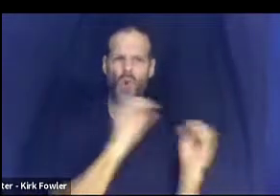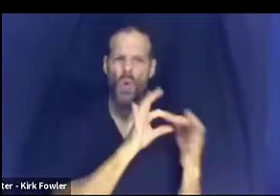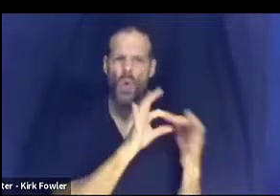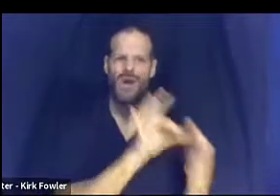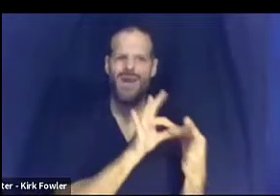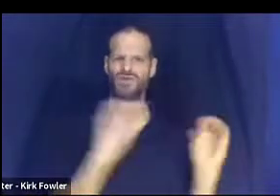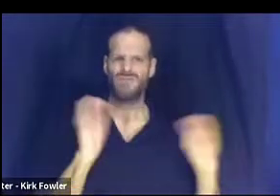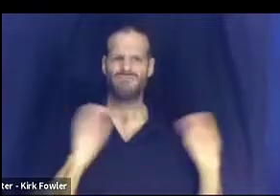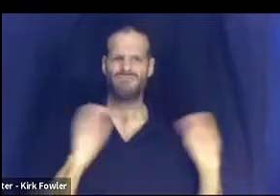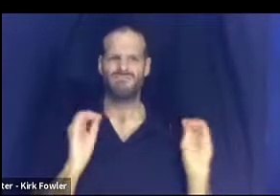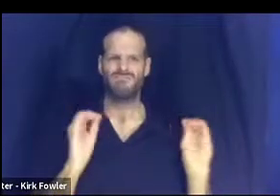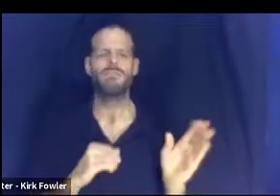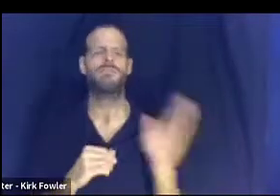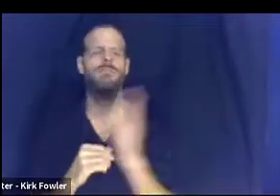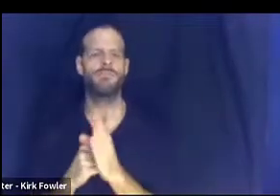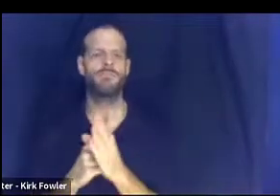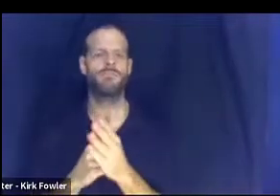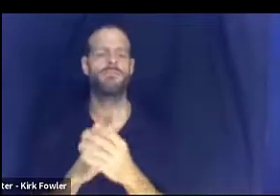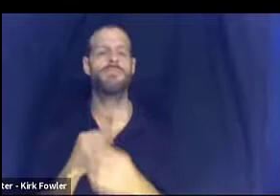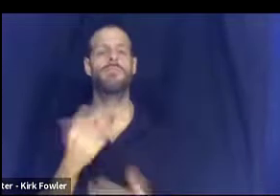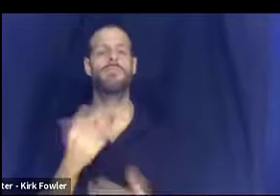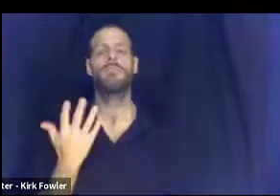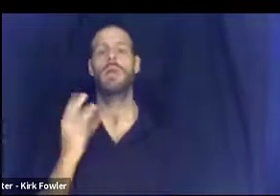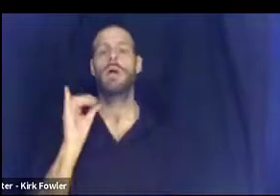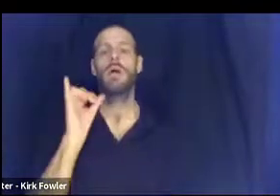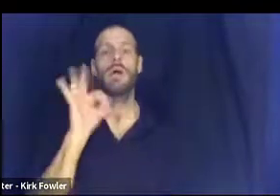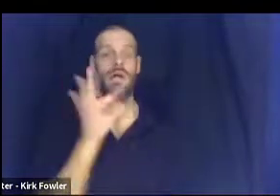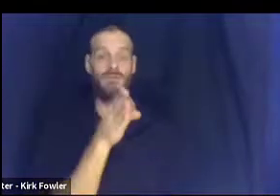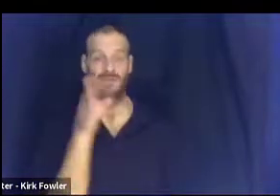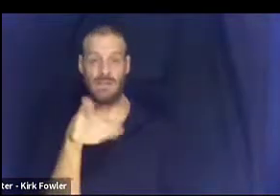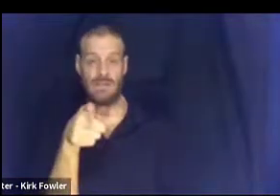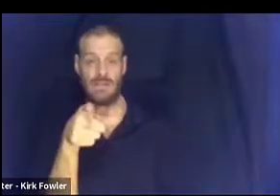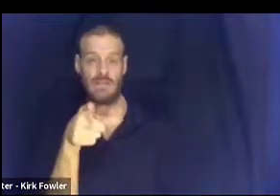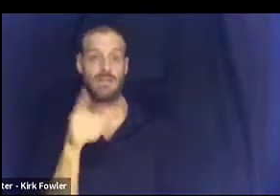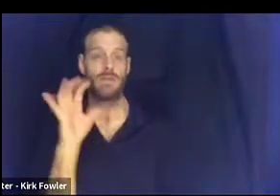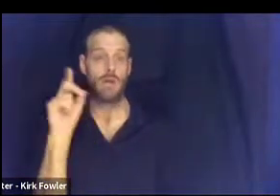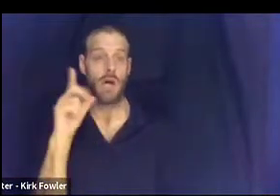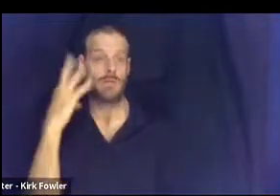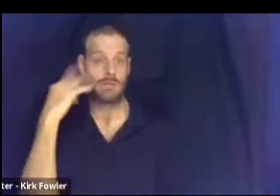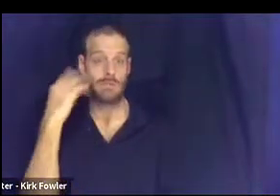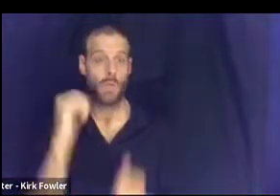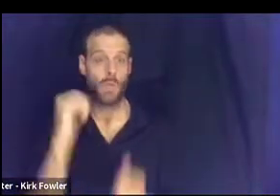Okay. And if this is your child's experience with water, right?